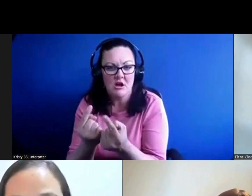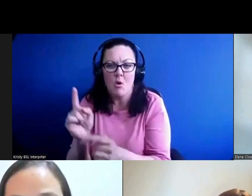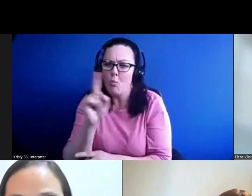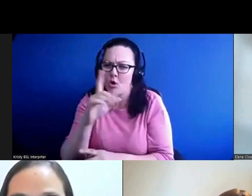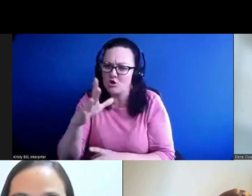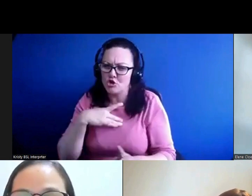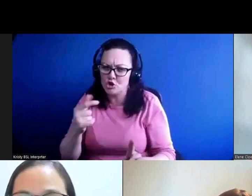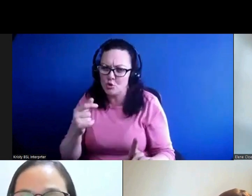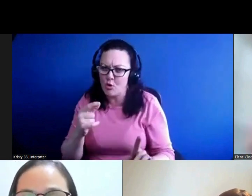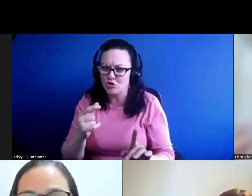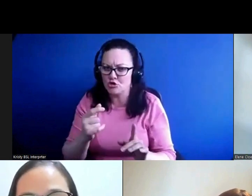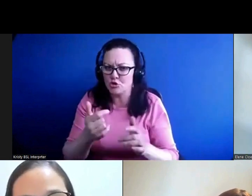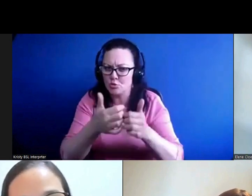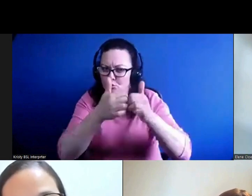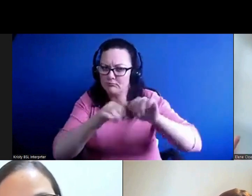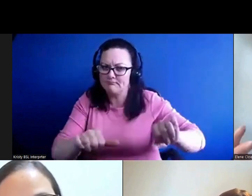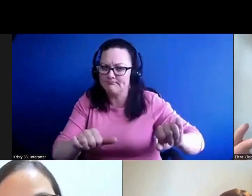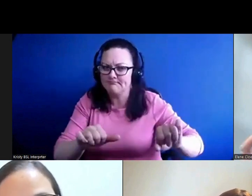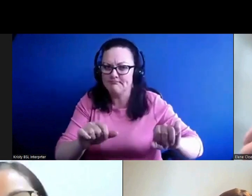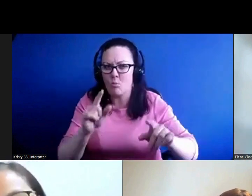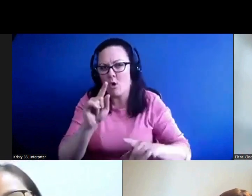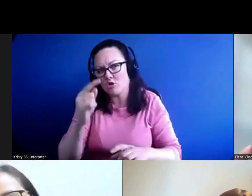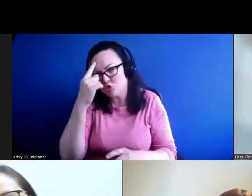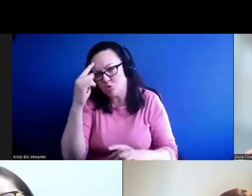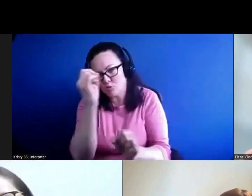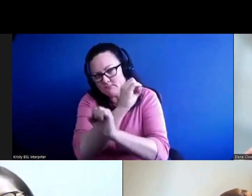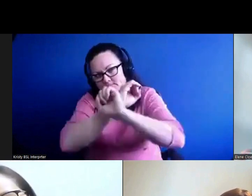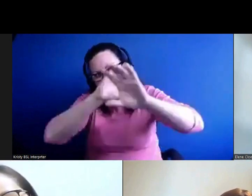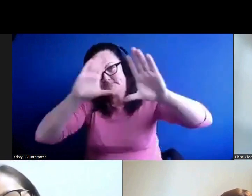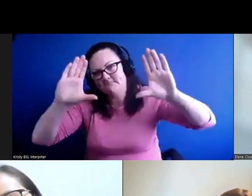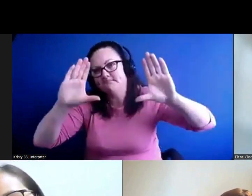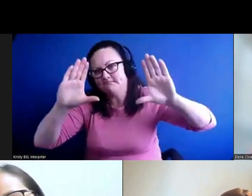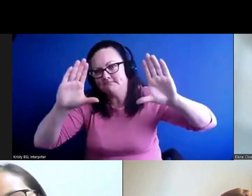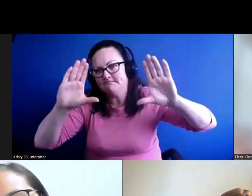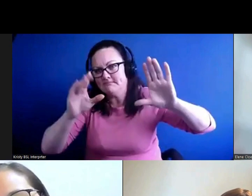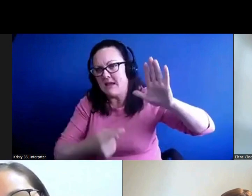What is it that you in vision is essential to a more thriving